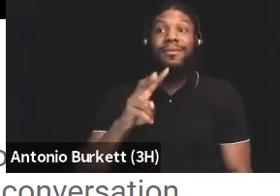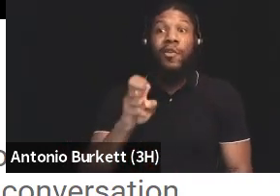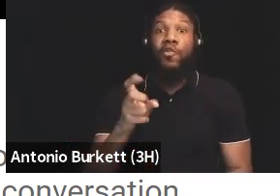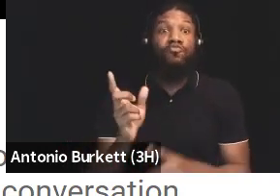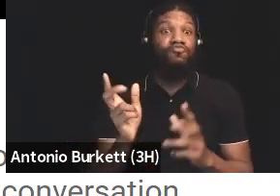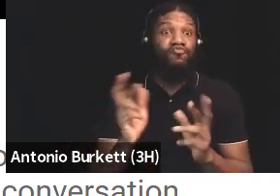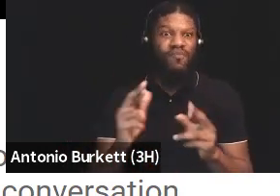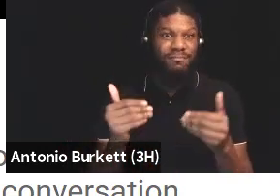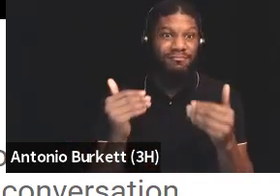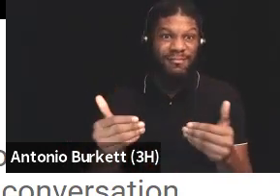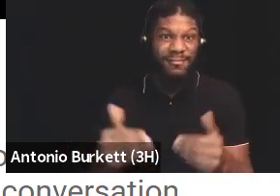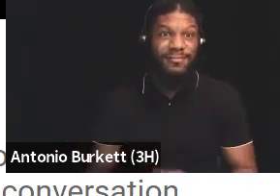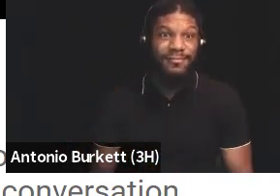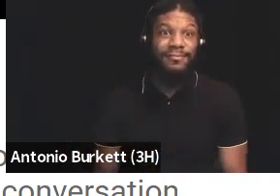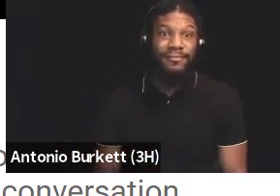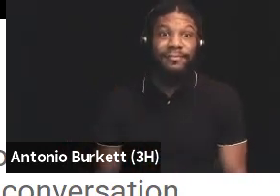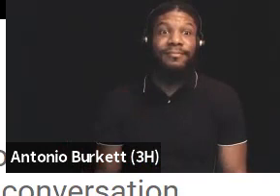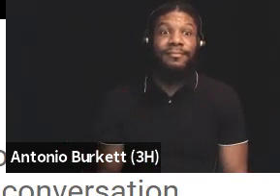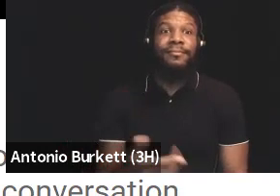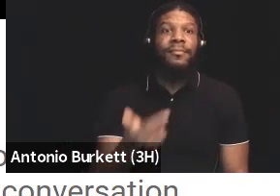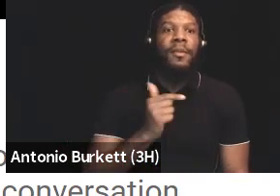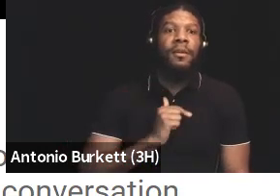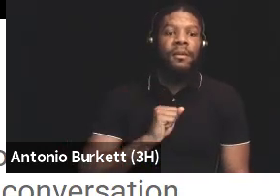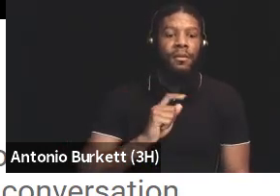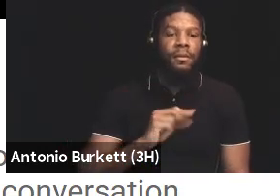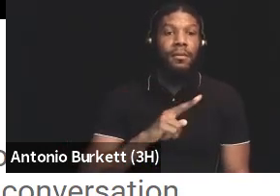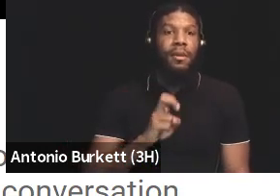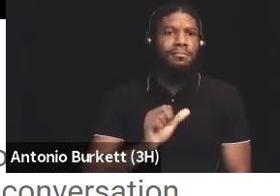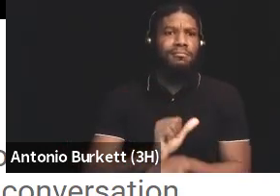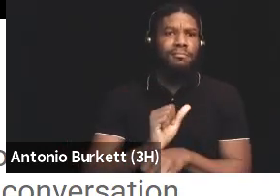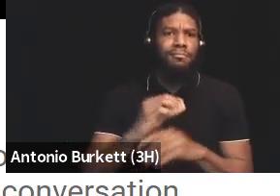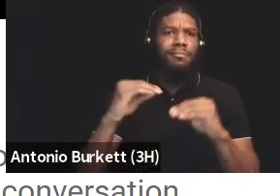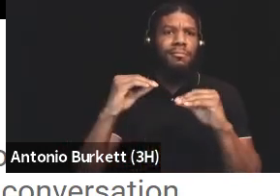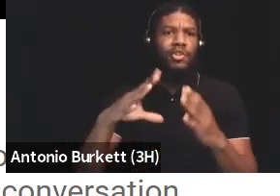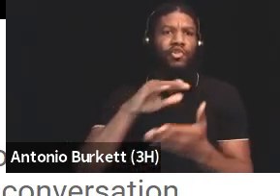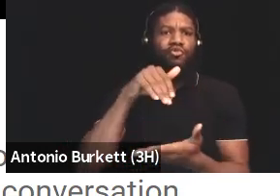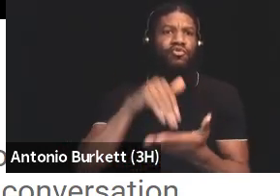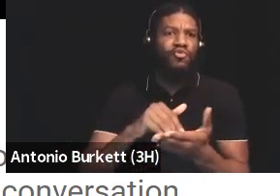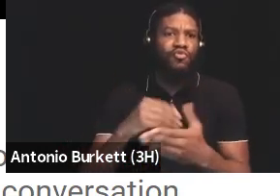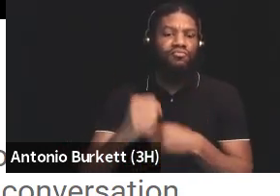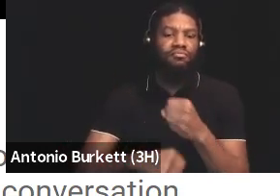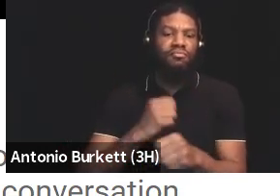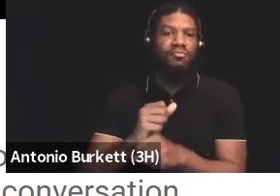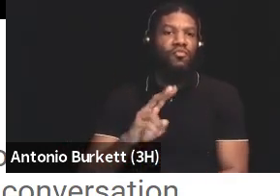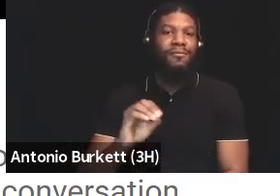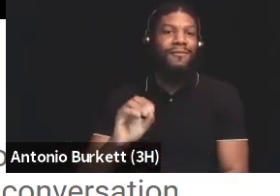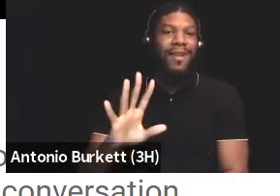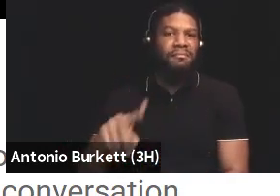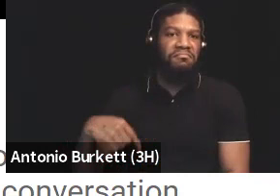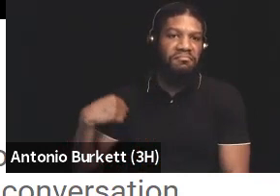[Steve] So I've been working in our teaching center since 2005. You know, institutions